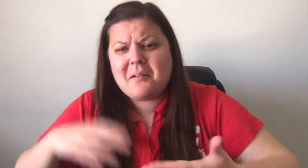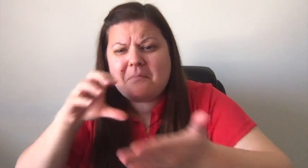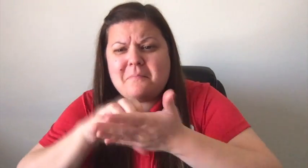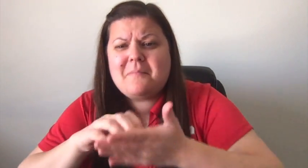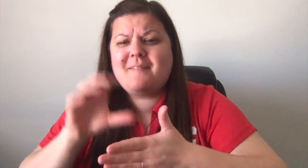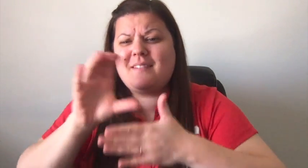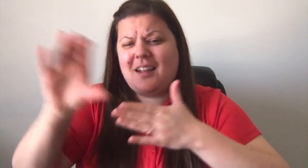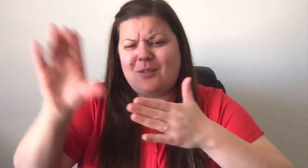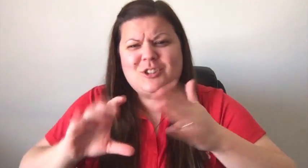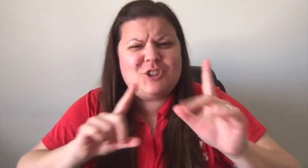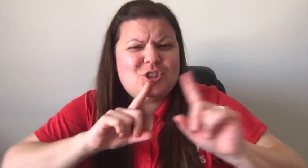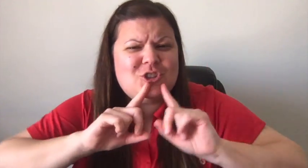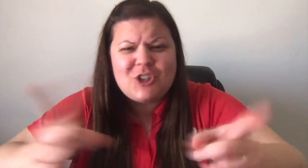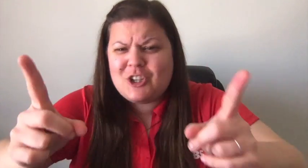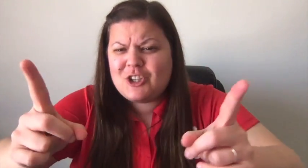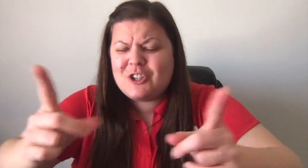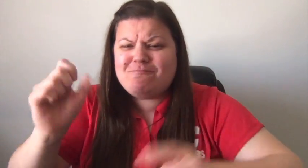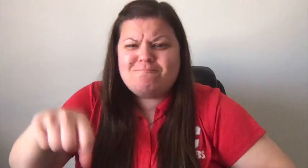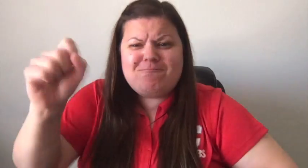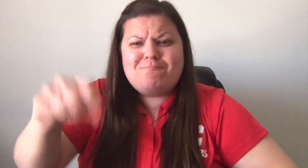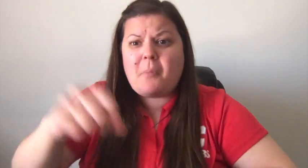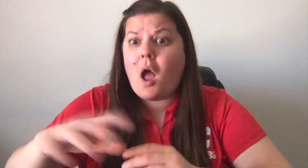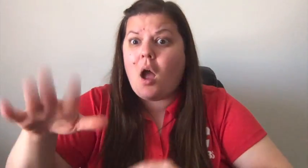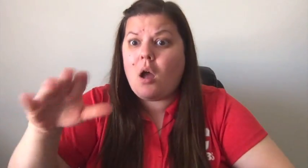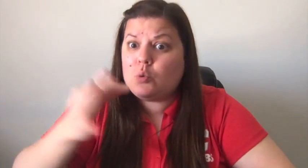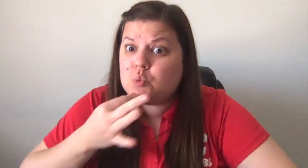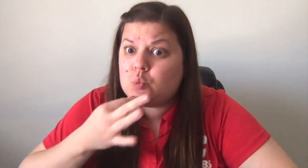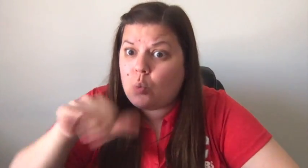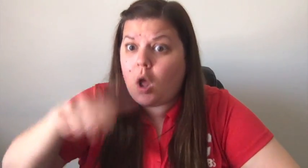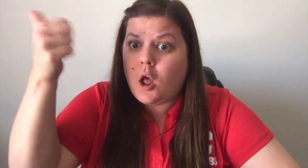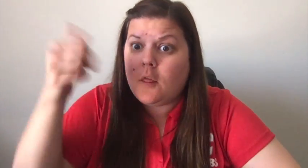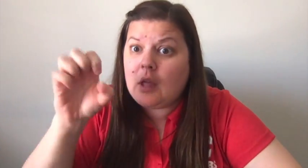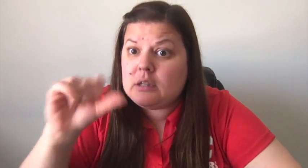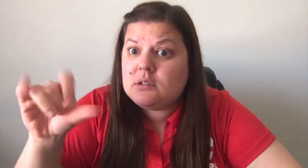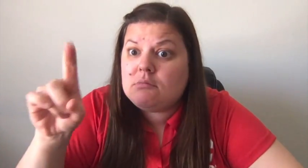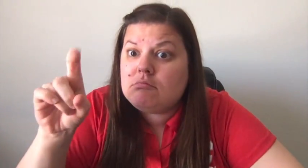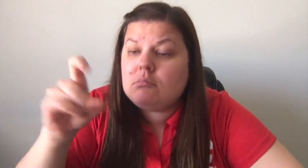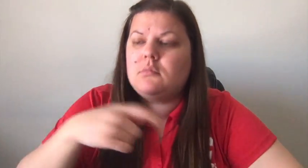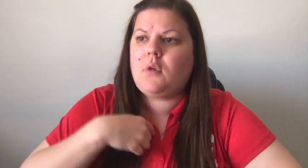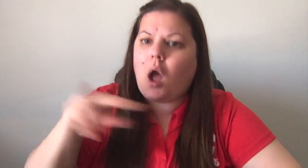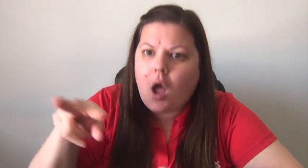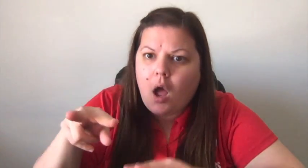conclusion beautiful. They were even asking for more assays and